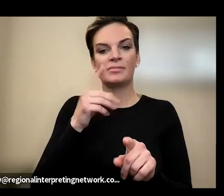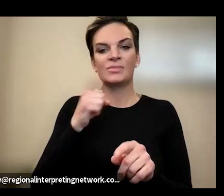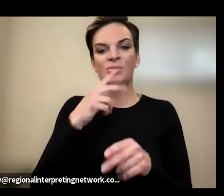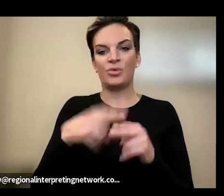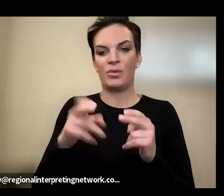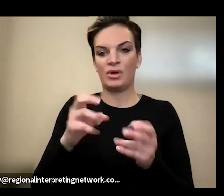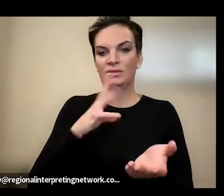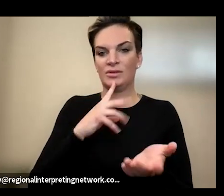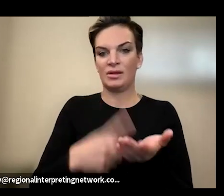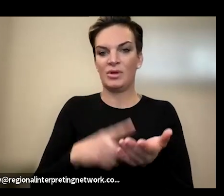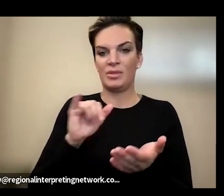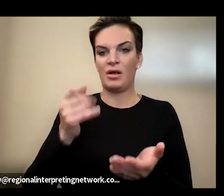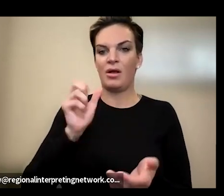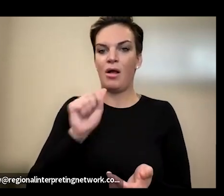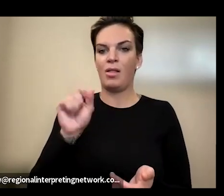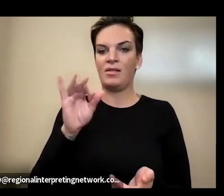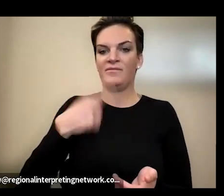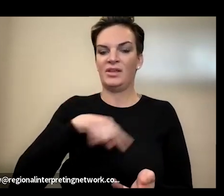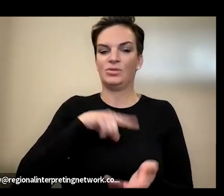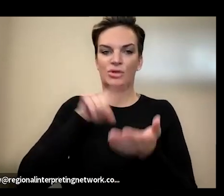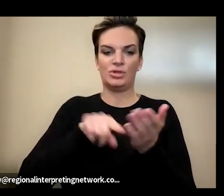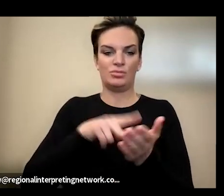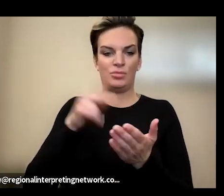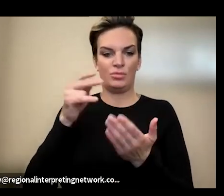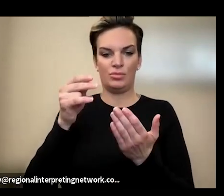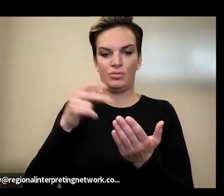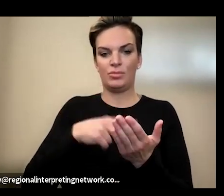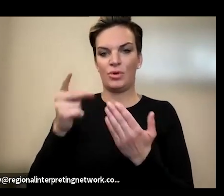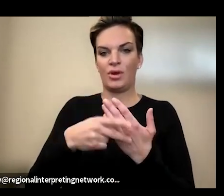of Us Research Program and how it connects directly to the conversation that we had